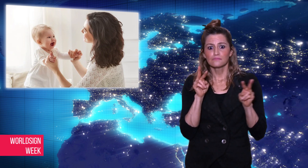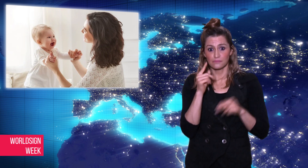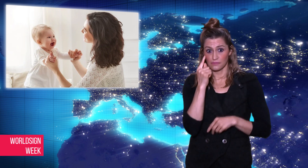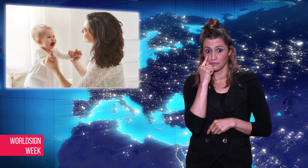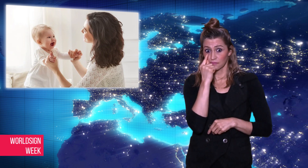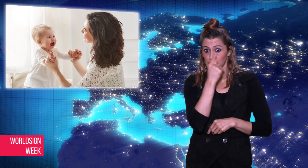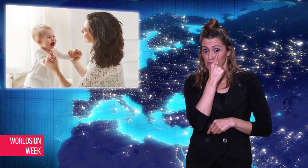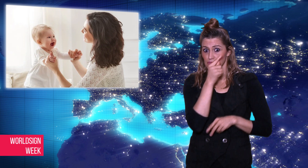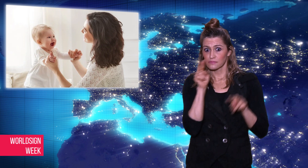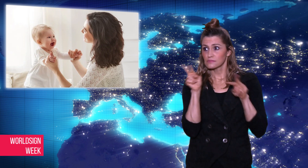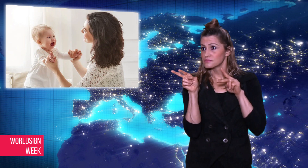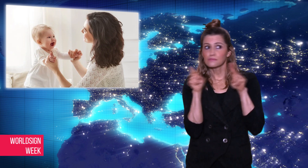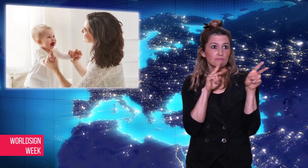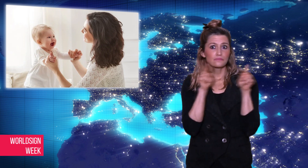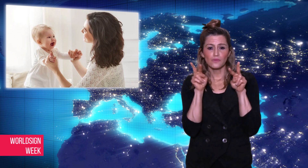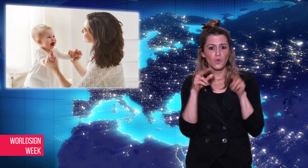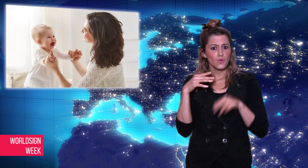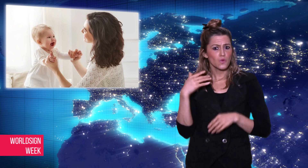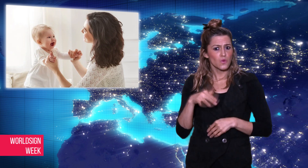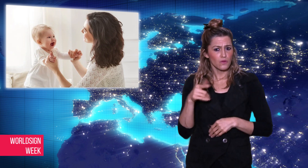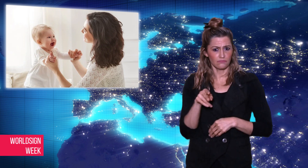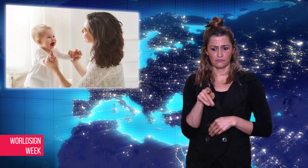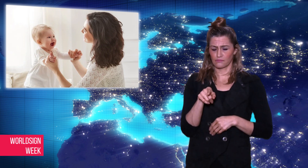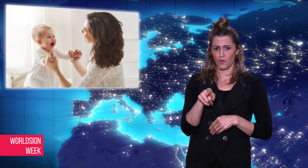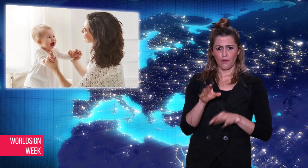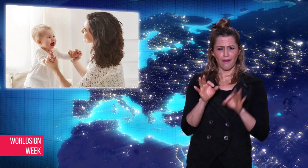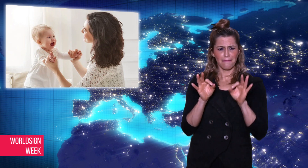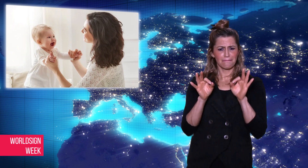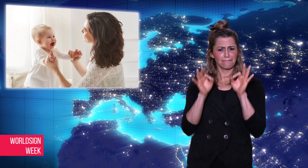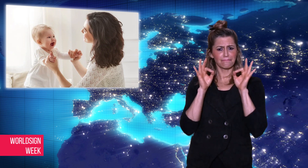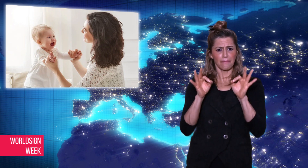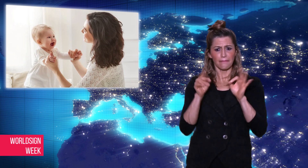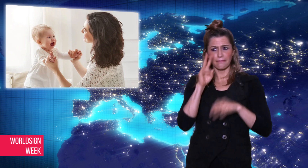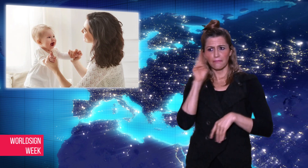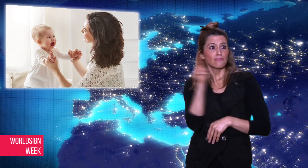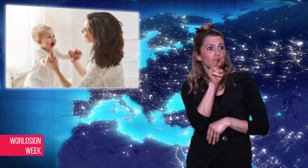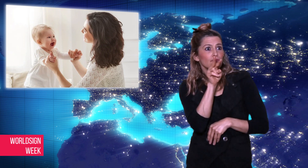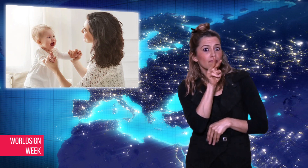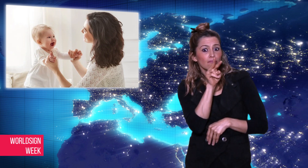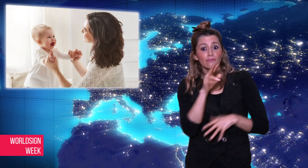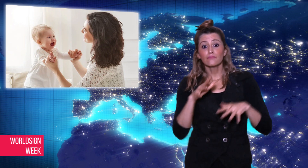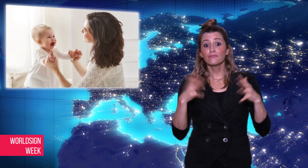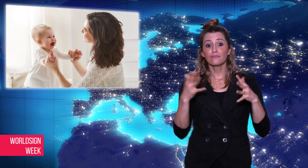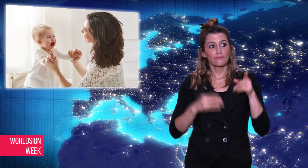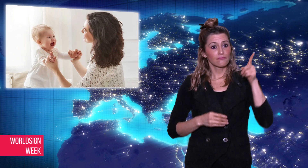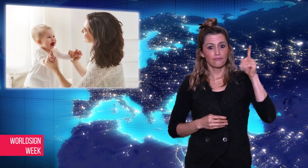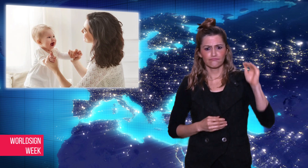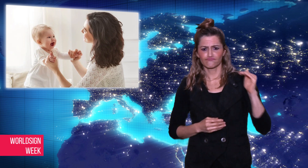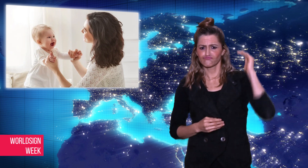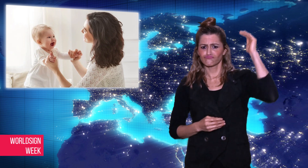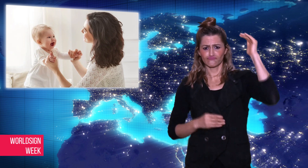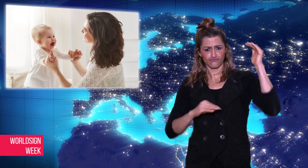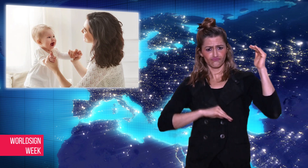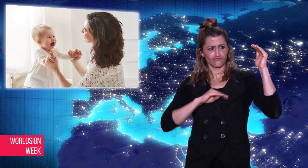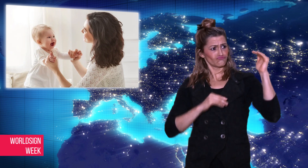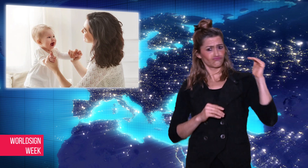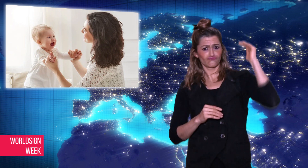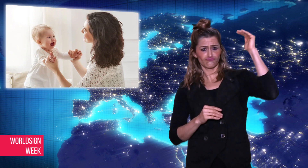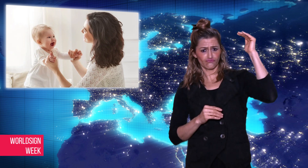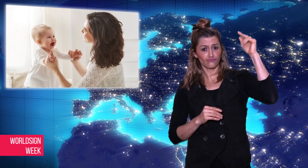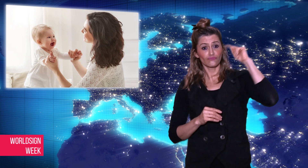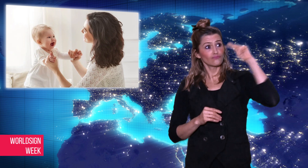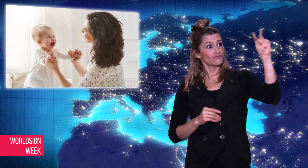Researchers found that Deaf infants were more